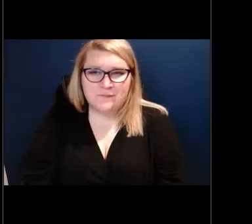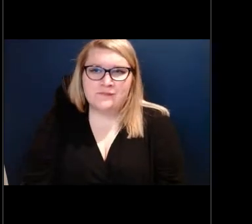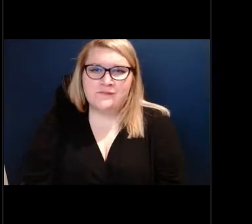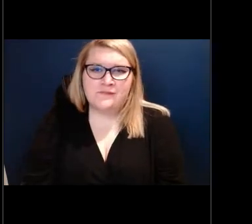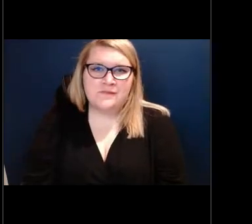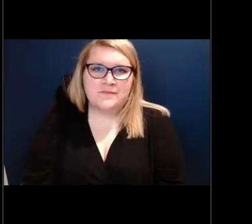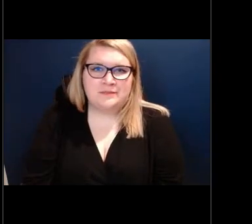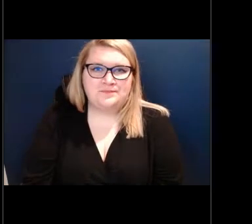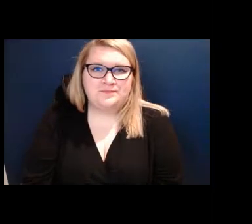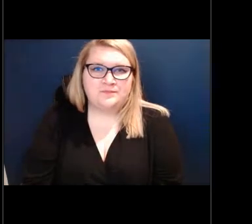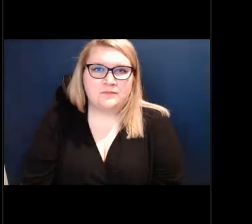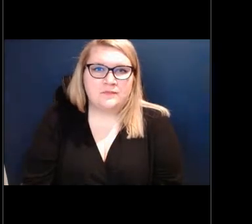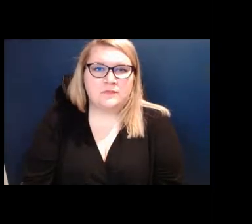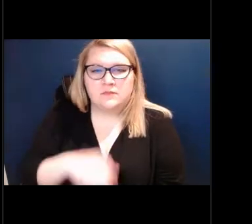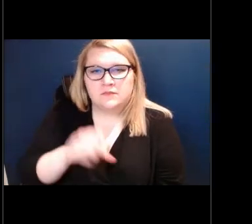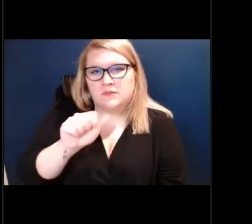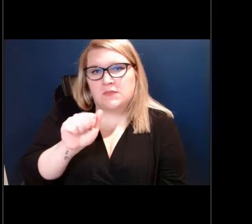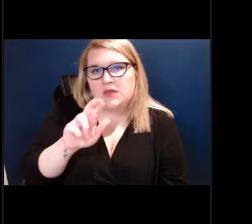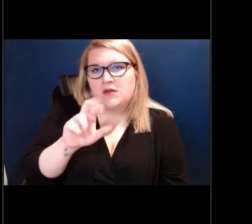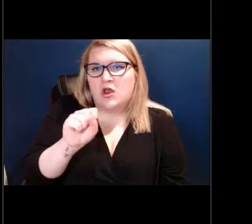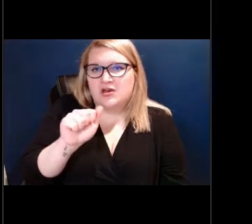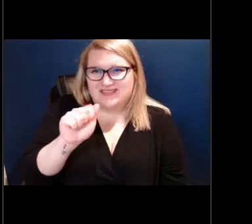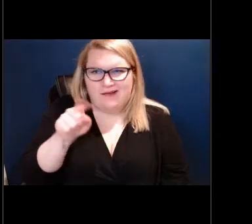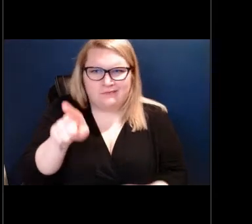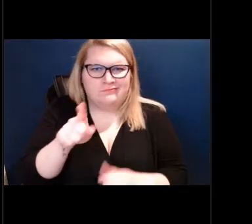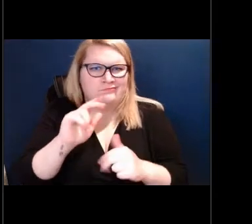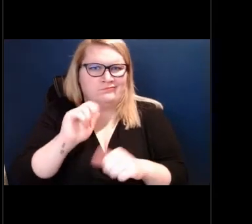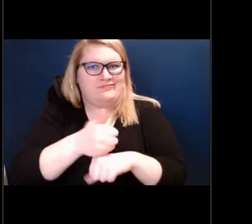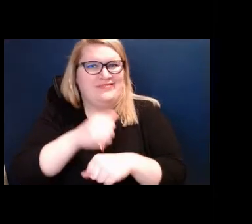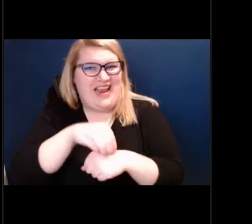So SARSAT was actually born in the early '80s about the same time as I was.